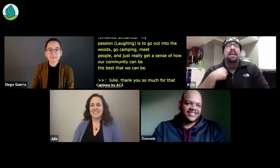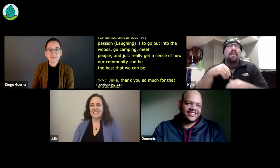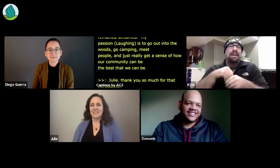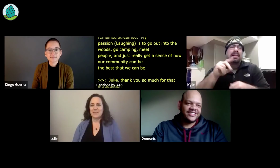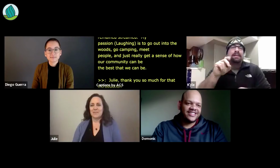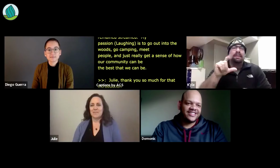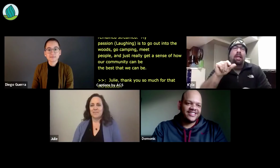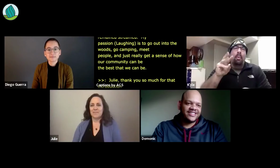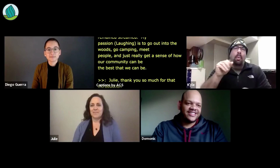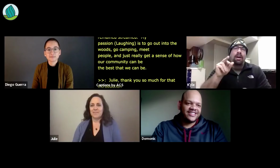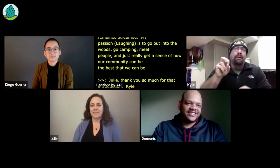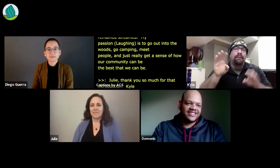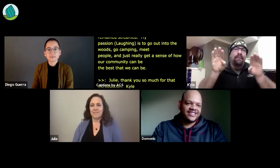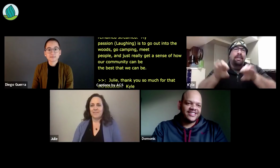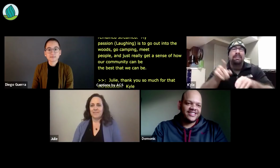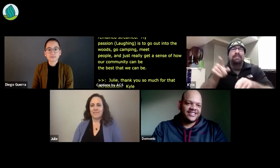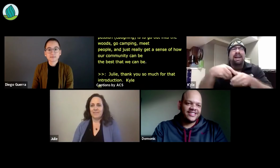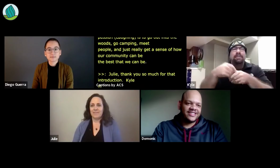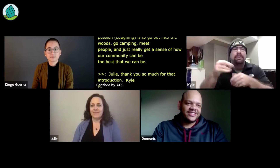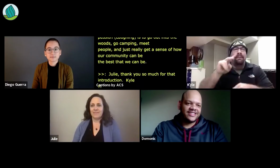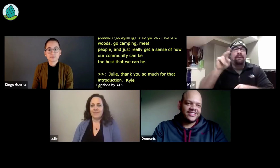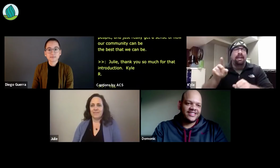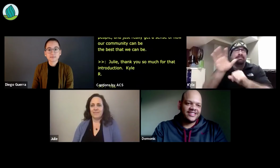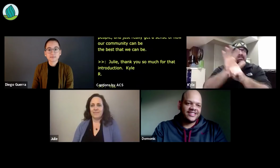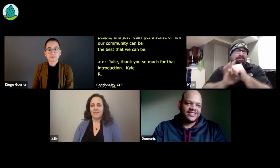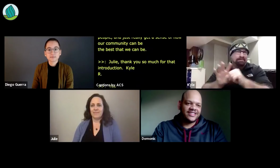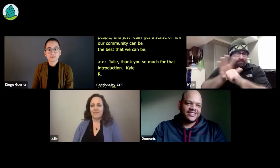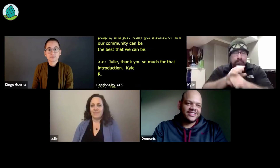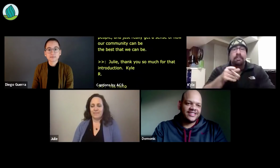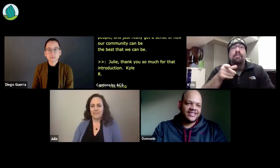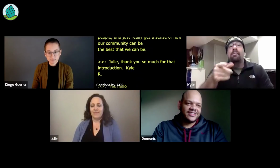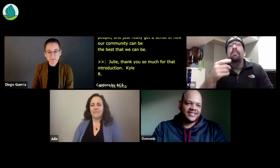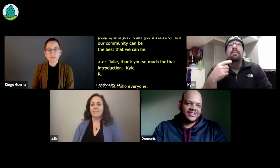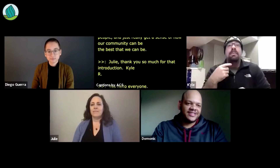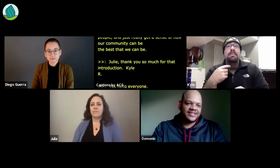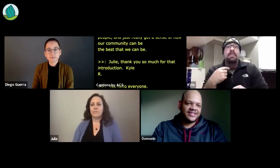I'm in Delaware outside of Philadelphia.